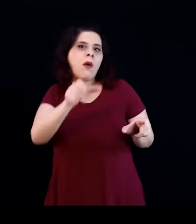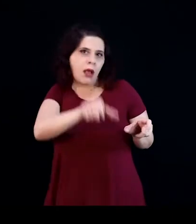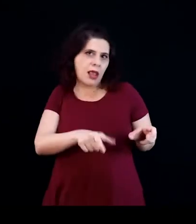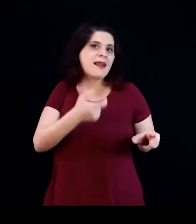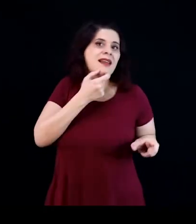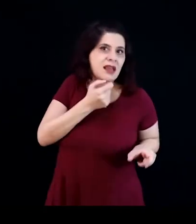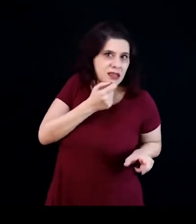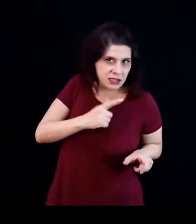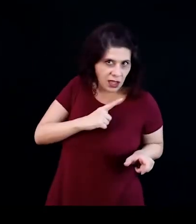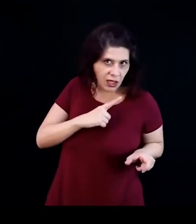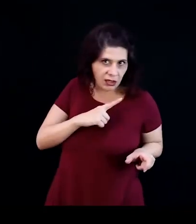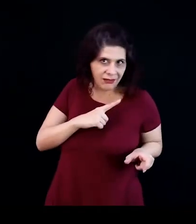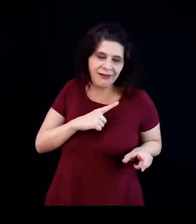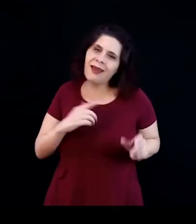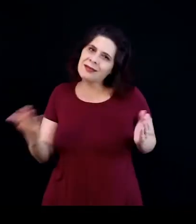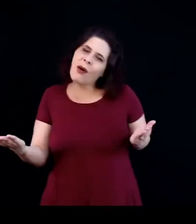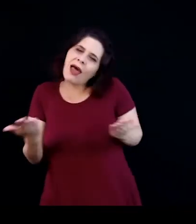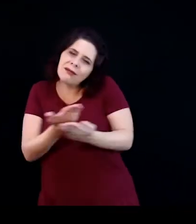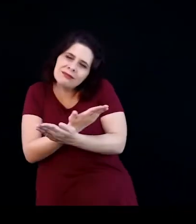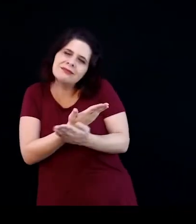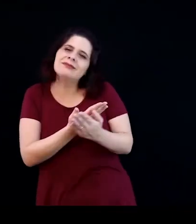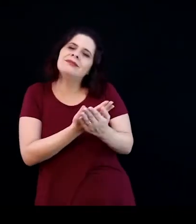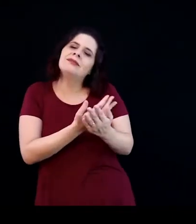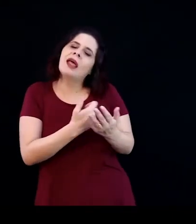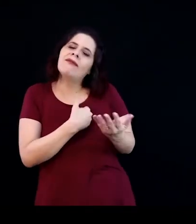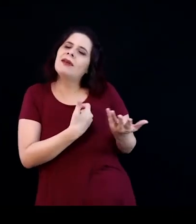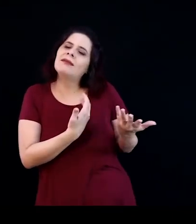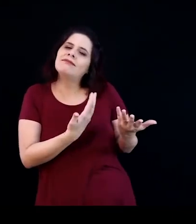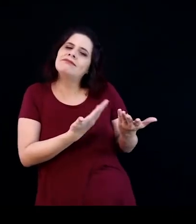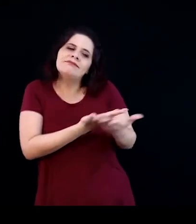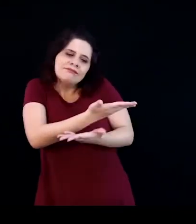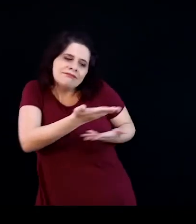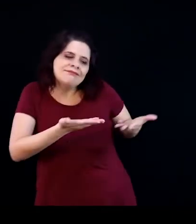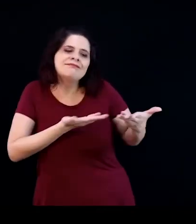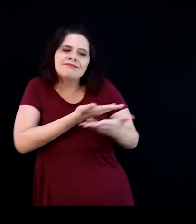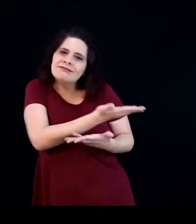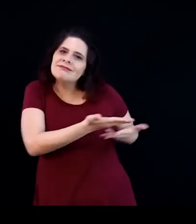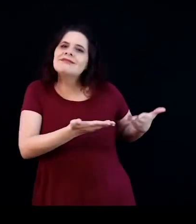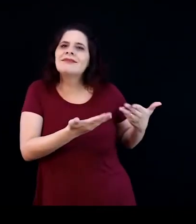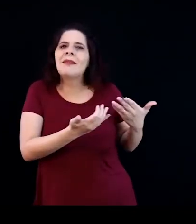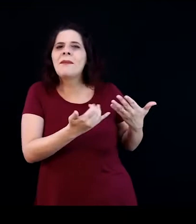around which she doodled and played.